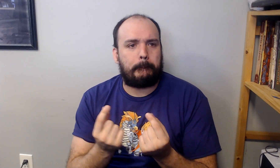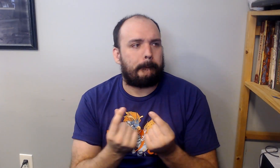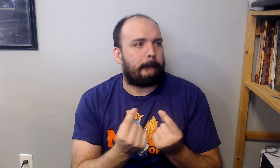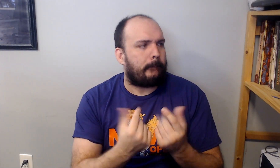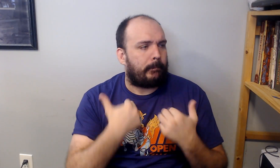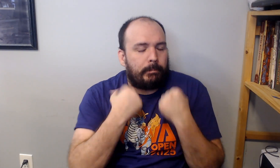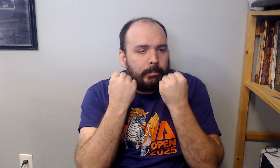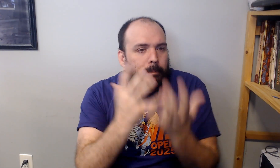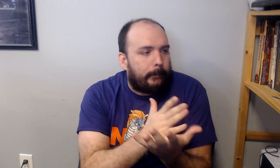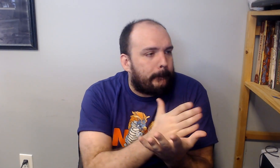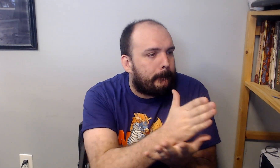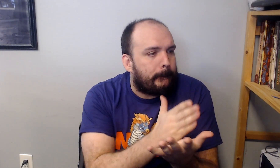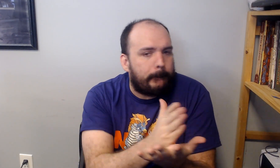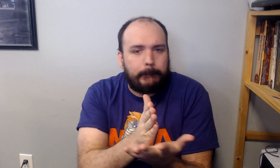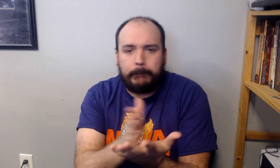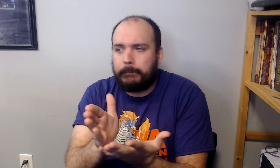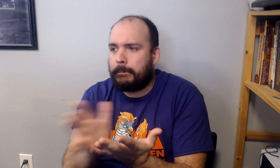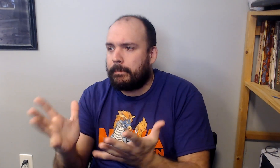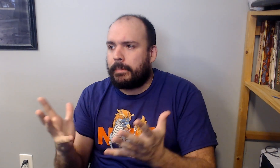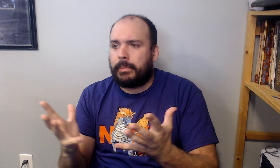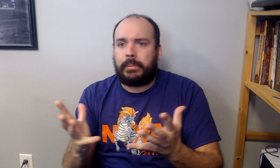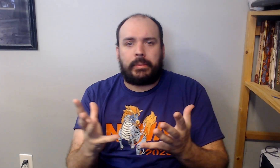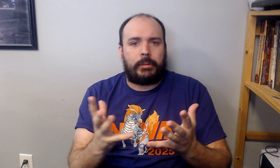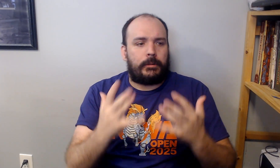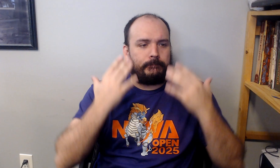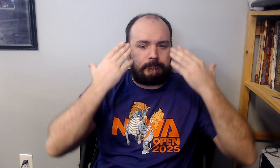Many options, struggling to choose